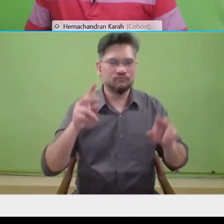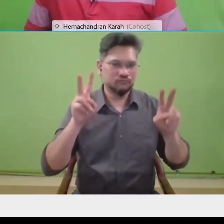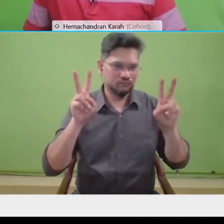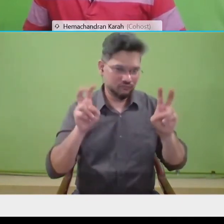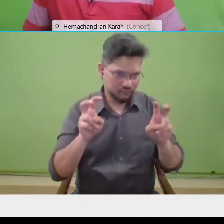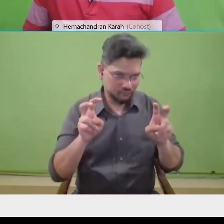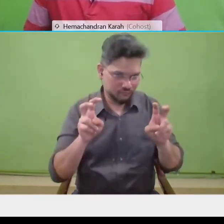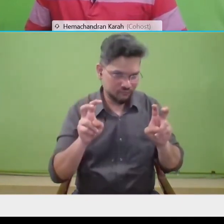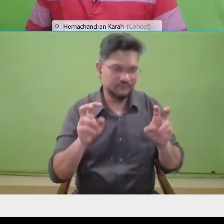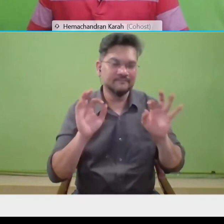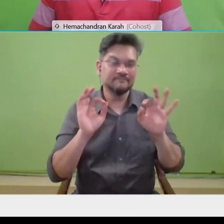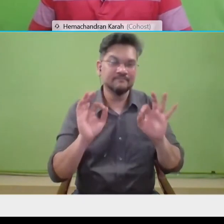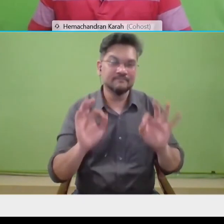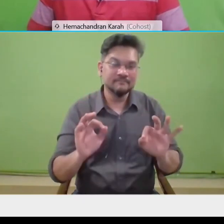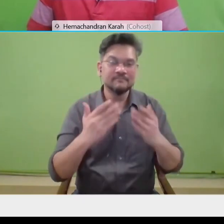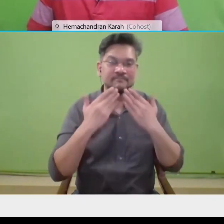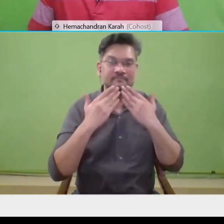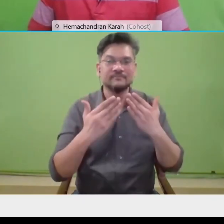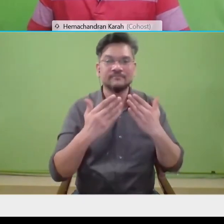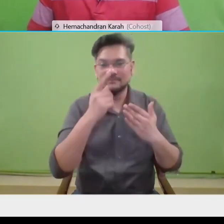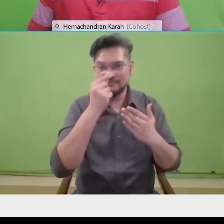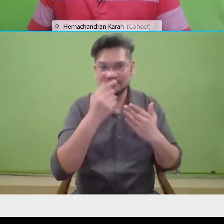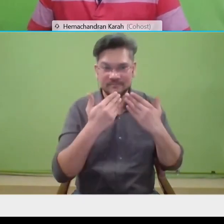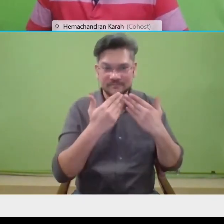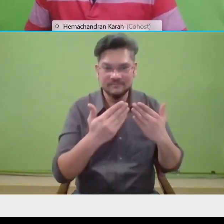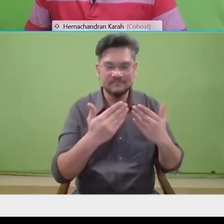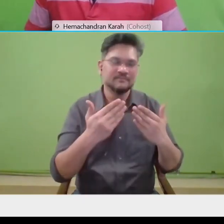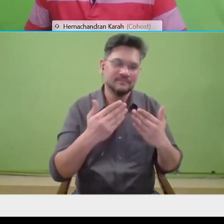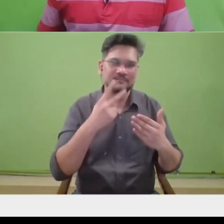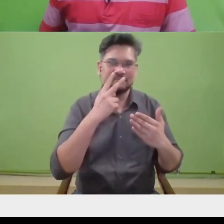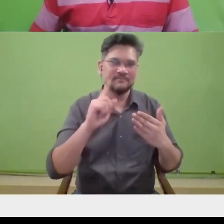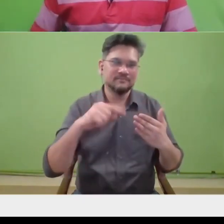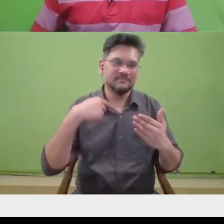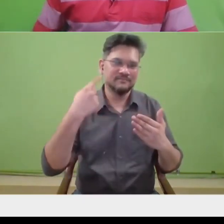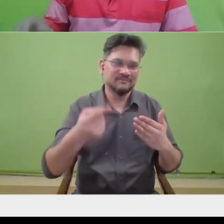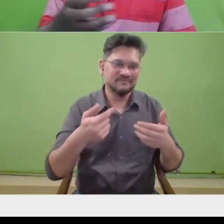thank you all of you thank you Nita we will see thank you very much thank you